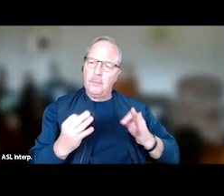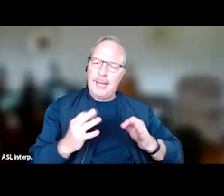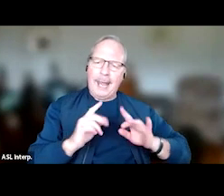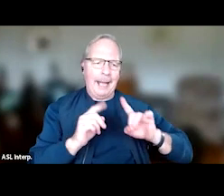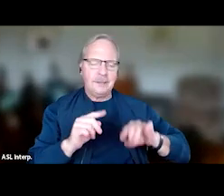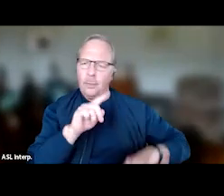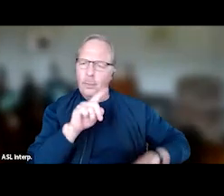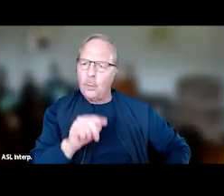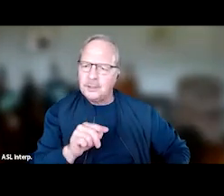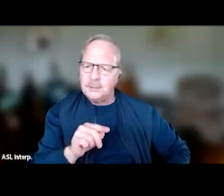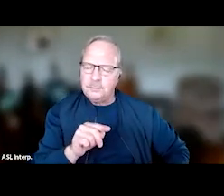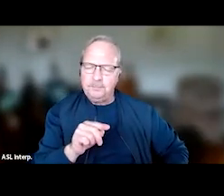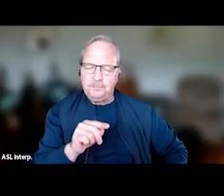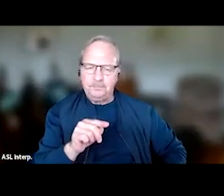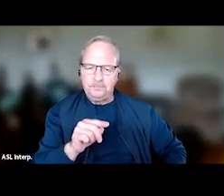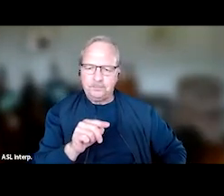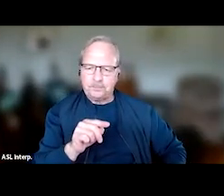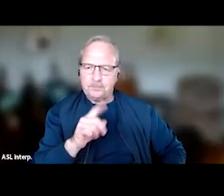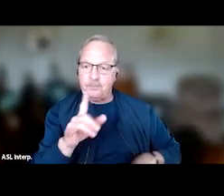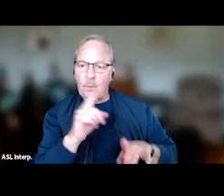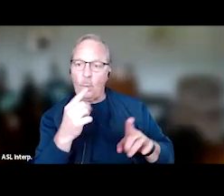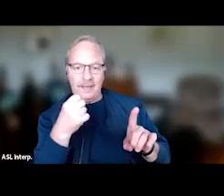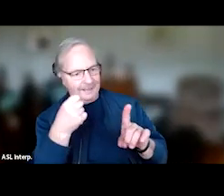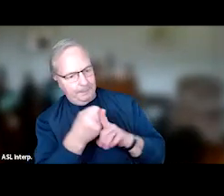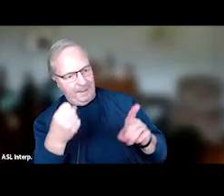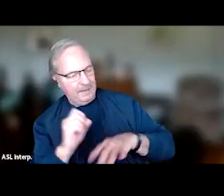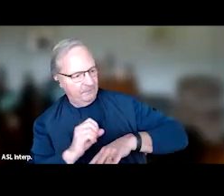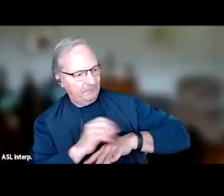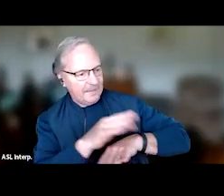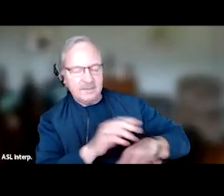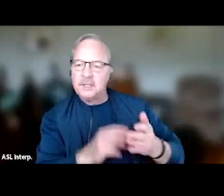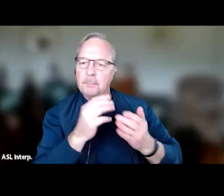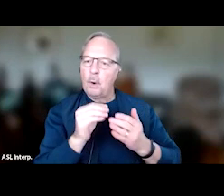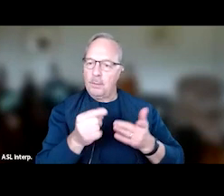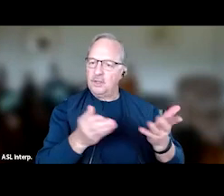That'll only impact the effectiveness of the program and the service delivery.